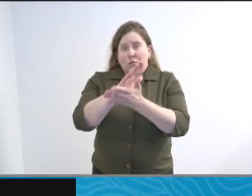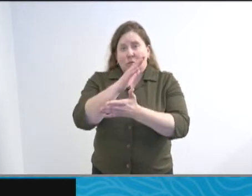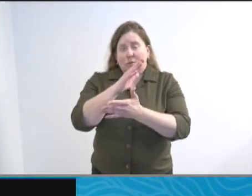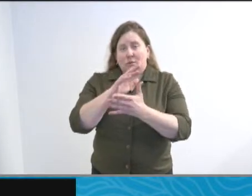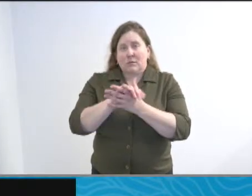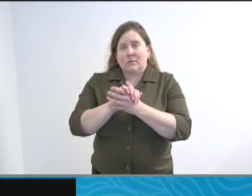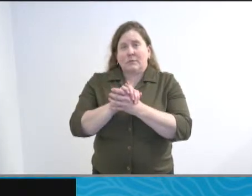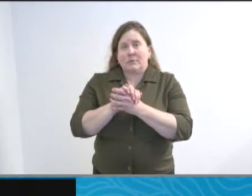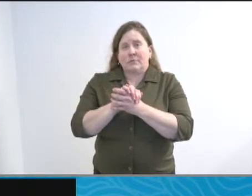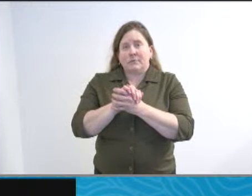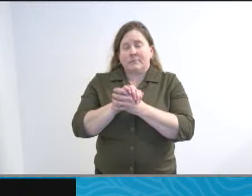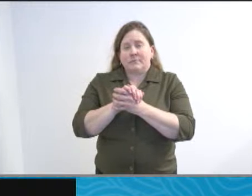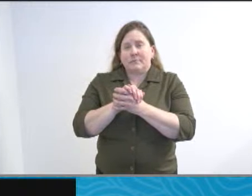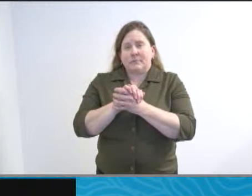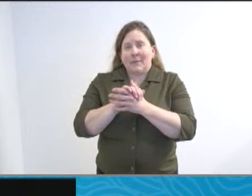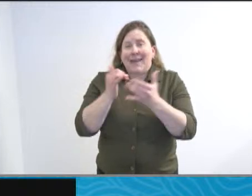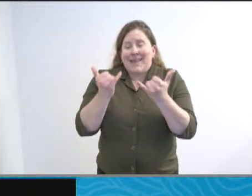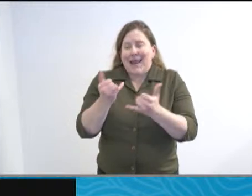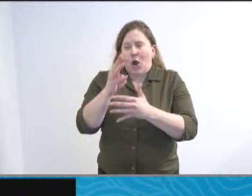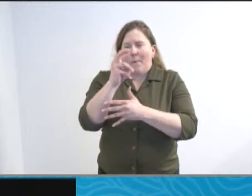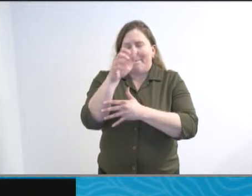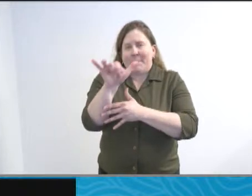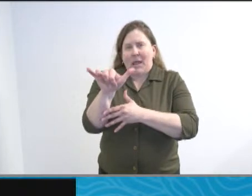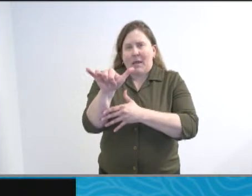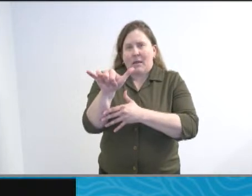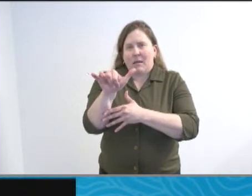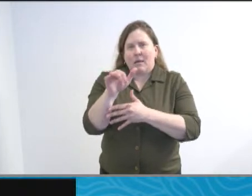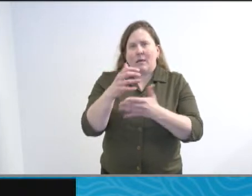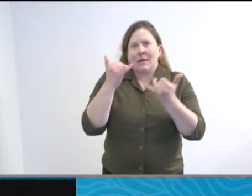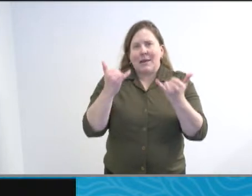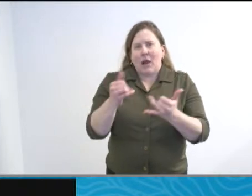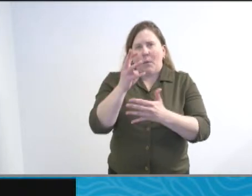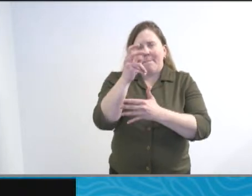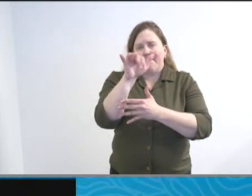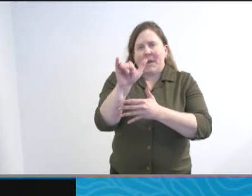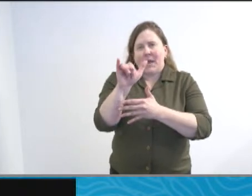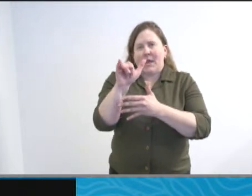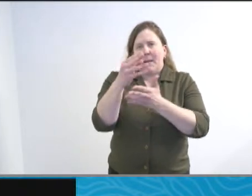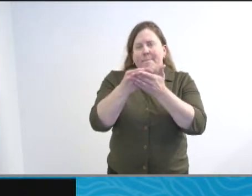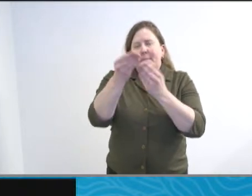And now we're coming upon May for what's called the May budget revision. And this is really important